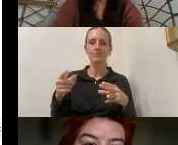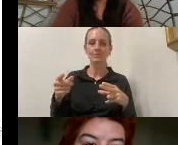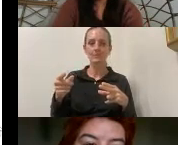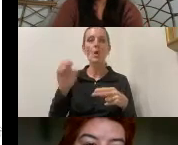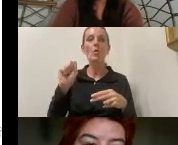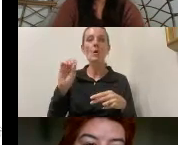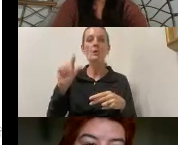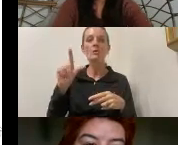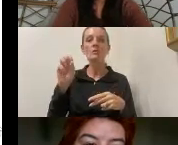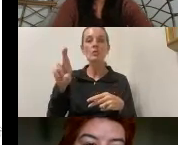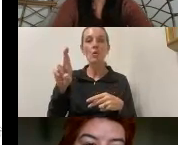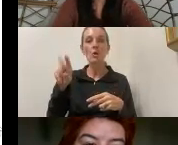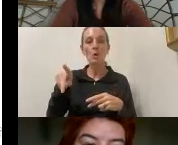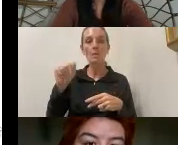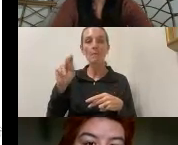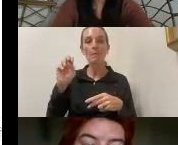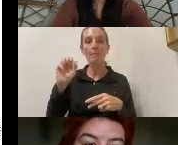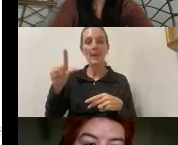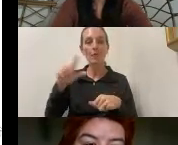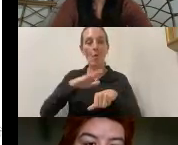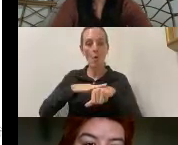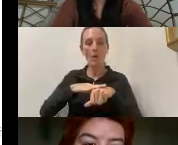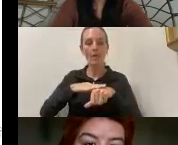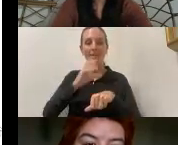Elders complex edition.